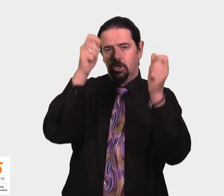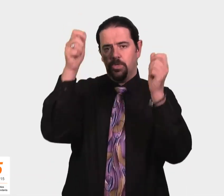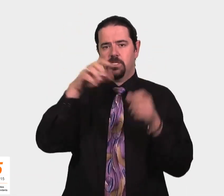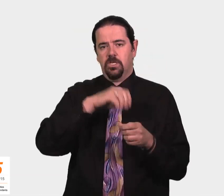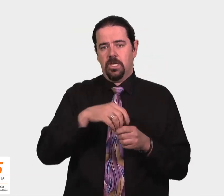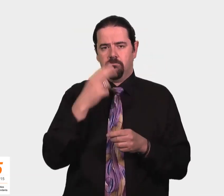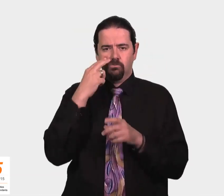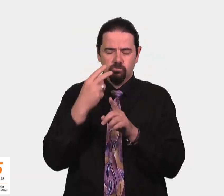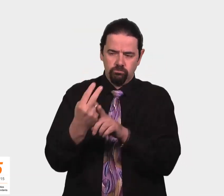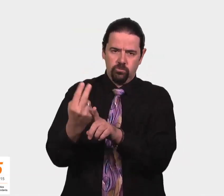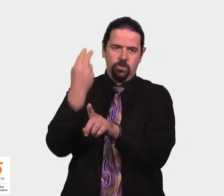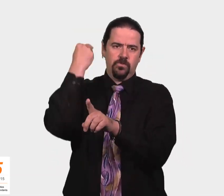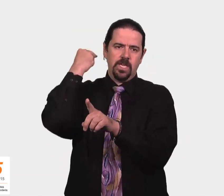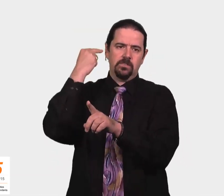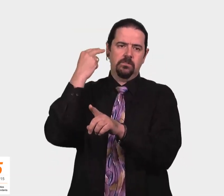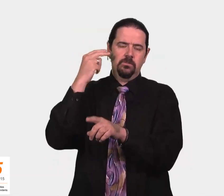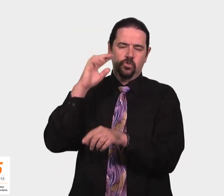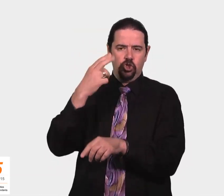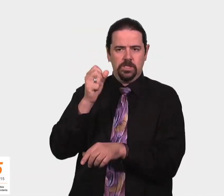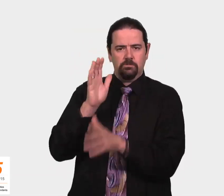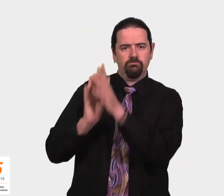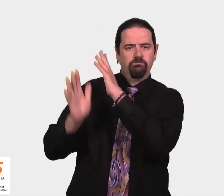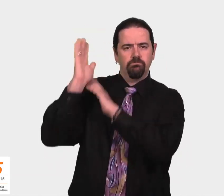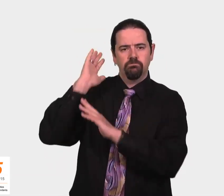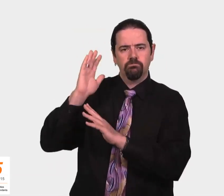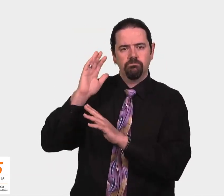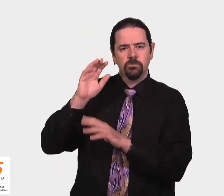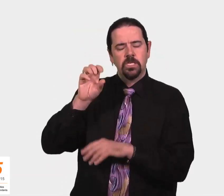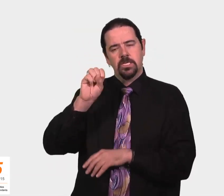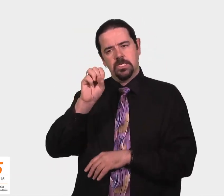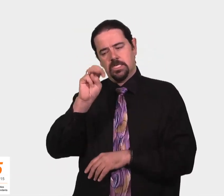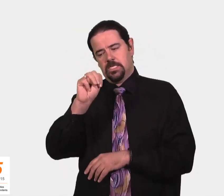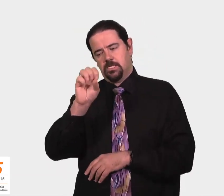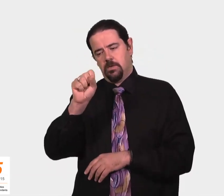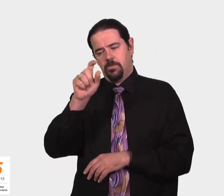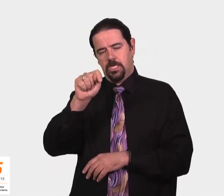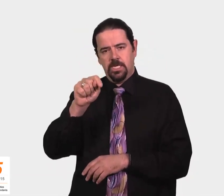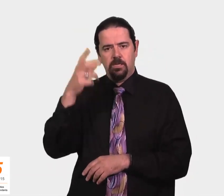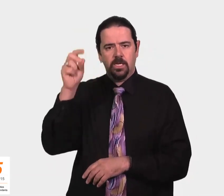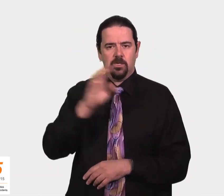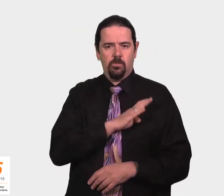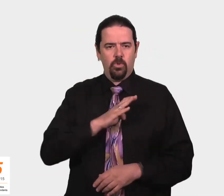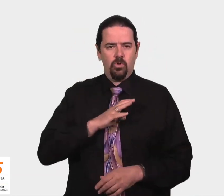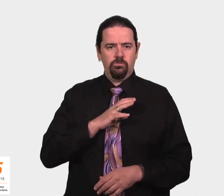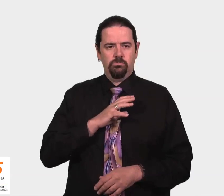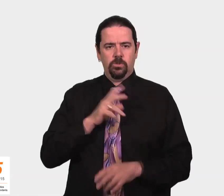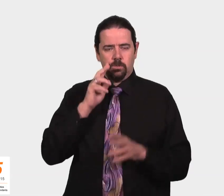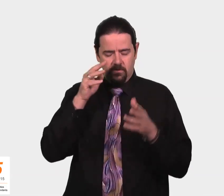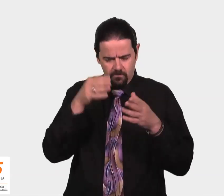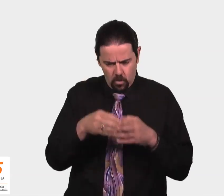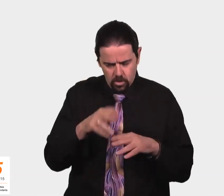and reflection on CHS’s past, the senior management team and Board remain focused